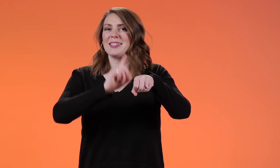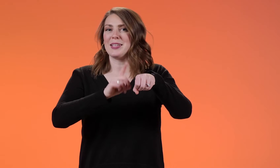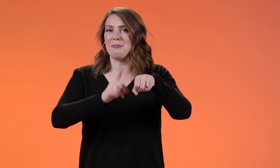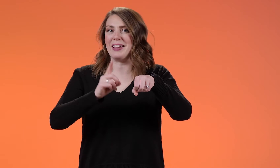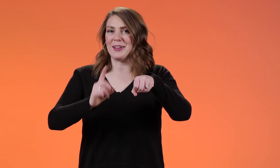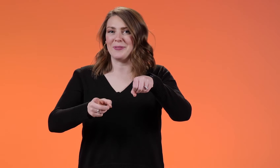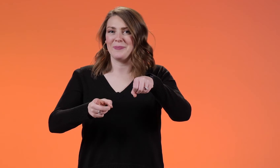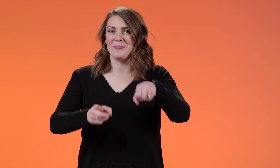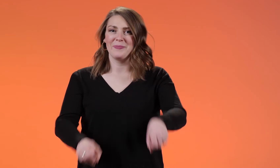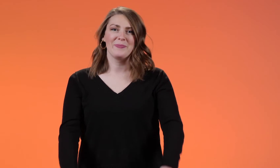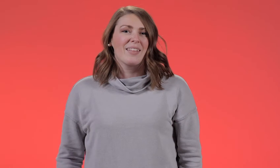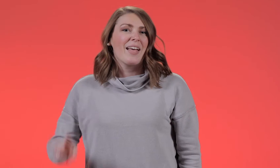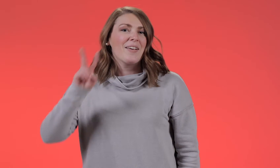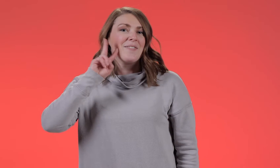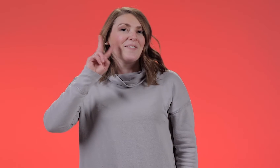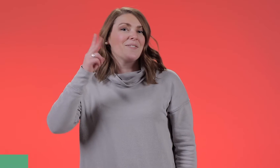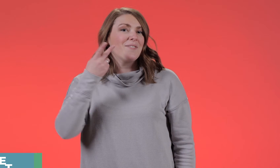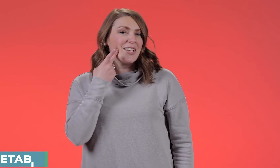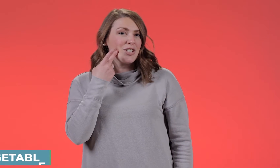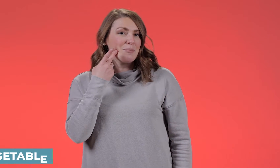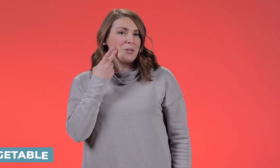TOMATO VEGETABLE